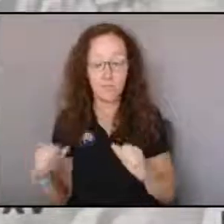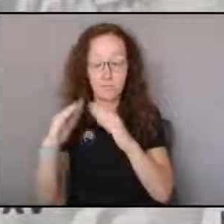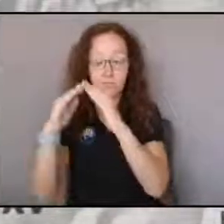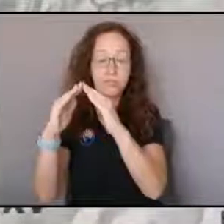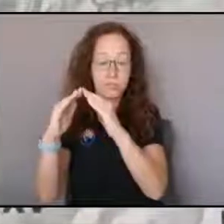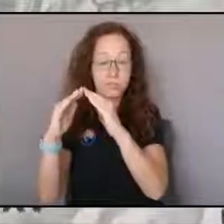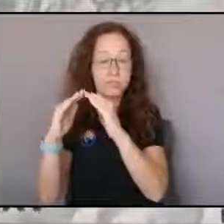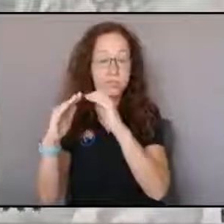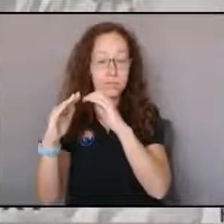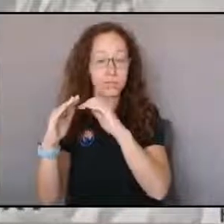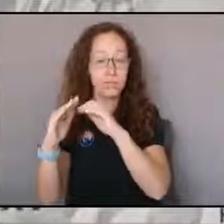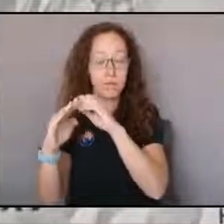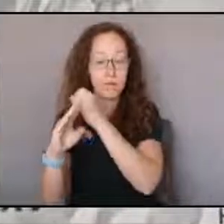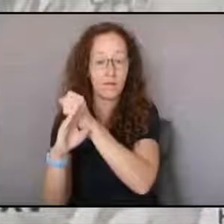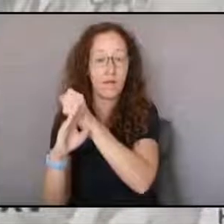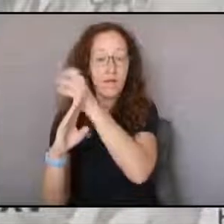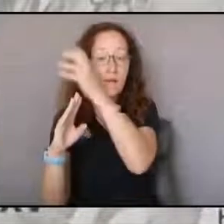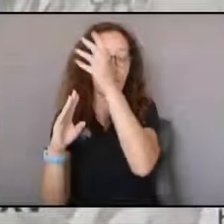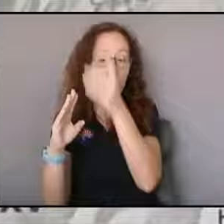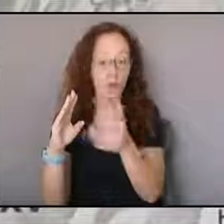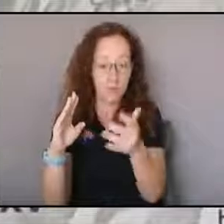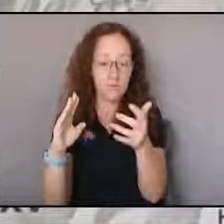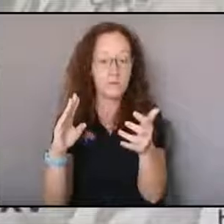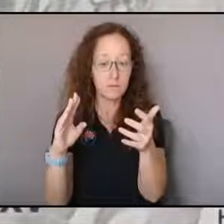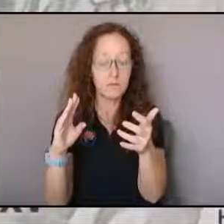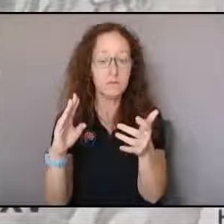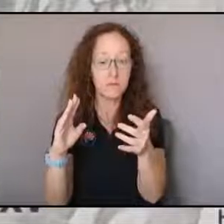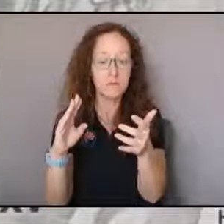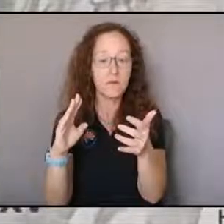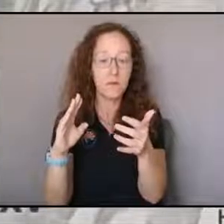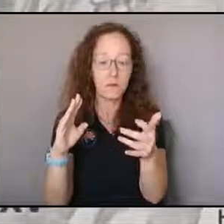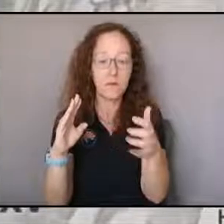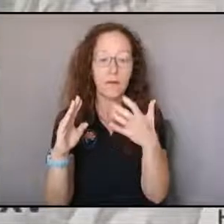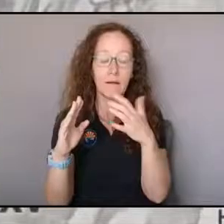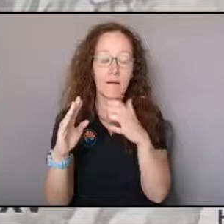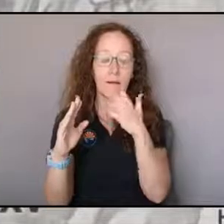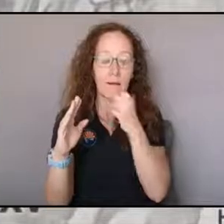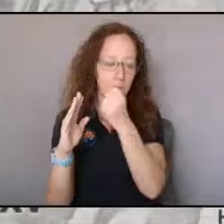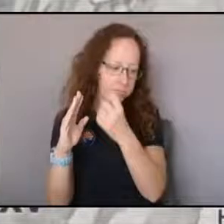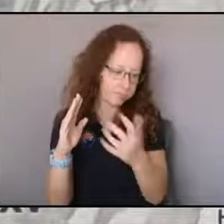AND IT PICKED UP SOME HEAT AND IT GOT UP AND STARTED